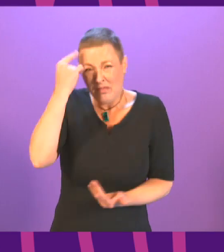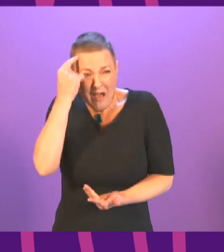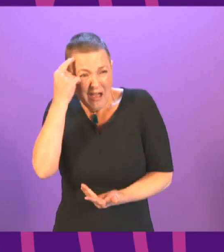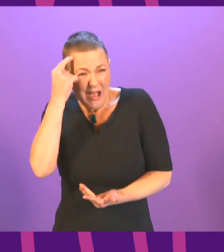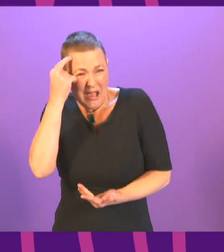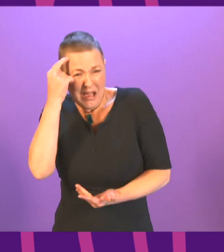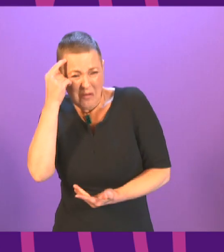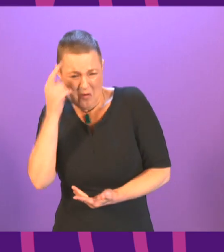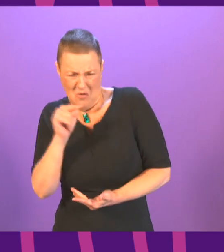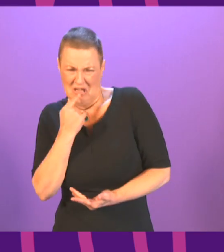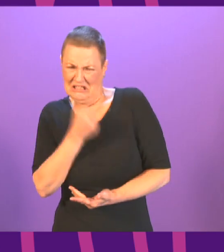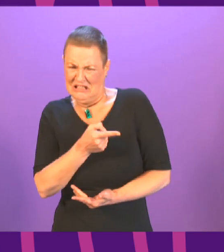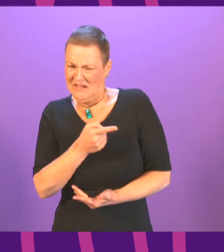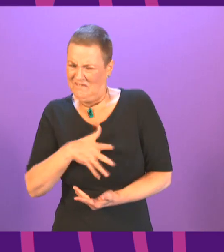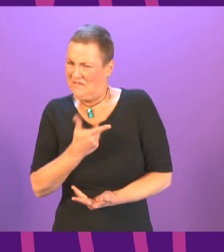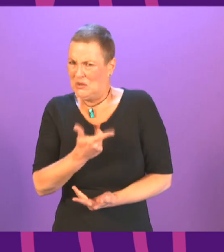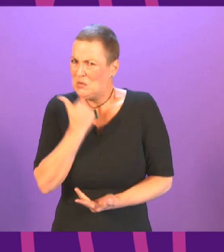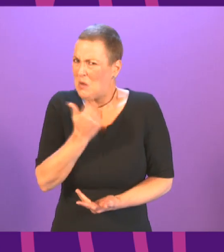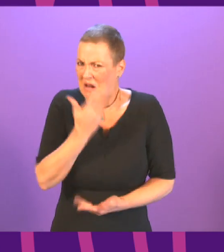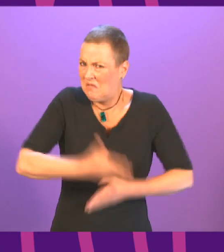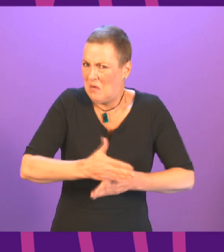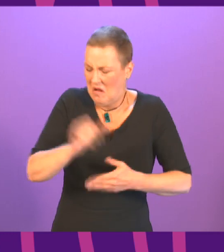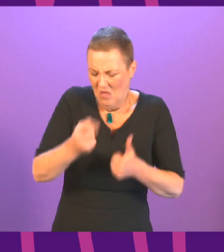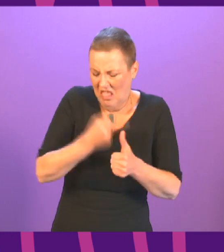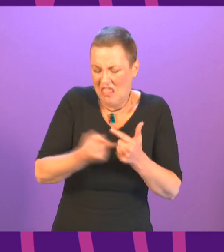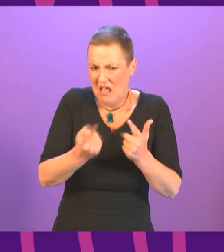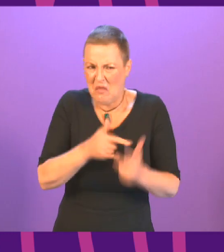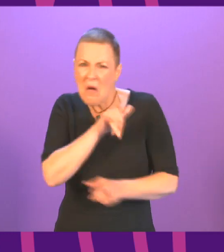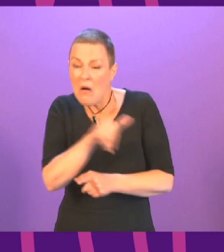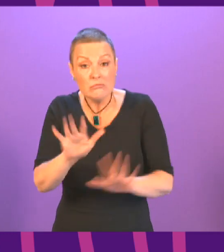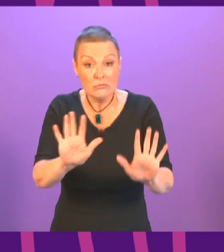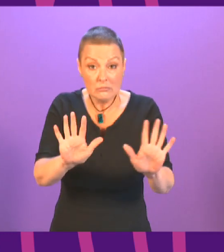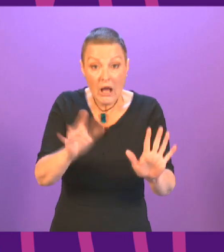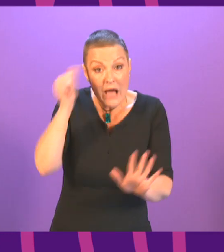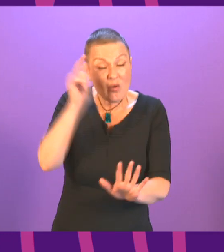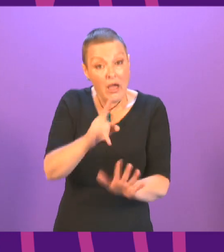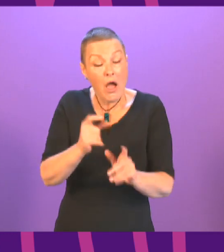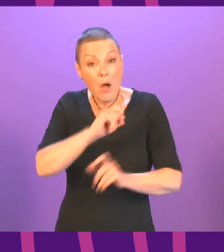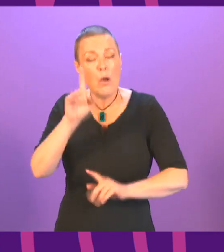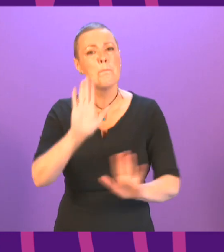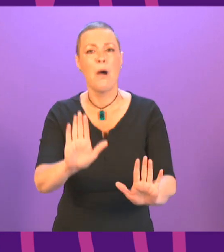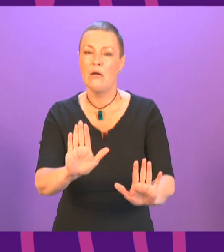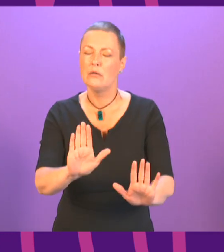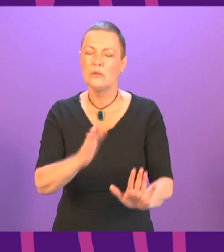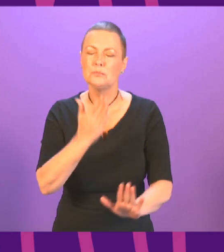think about and question whether we are doing enough on X, Y and Z issue, but nobody should